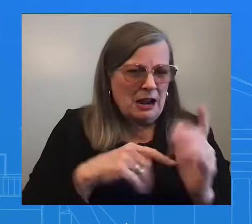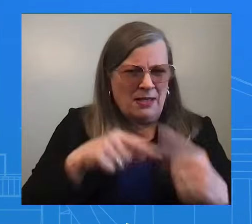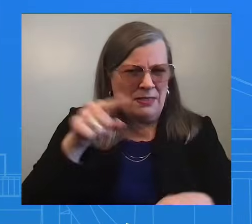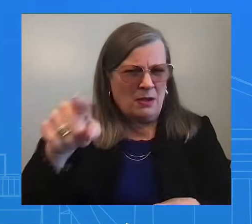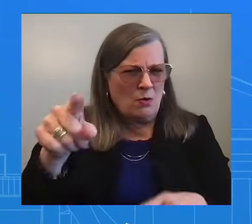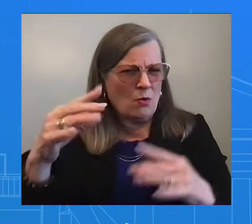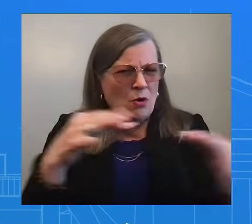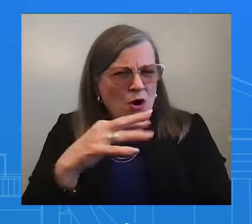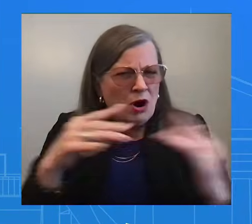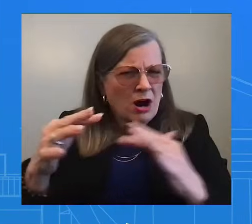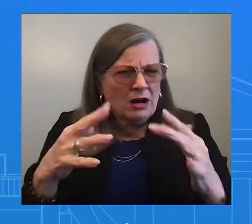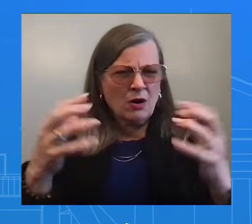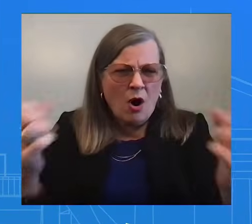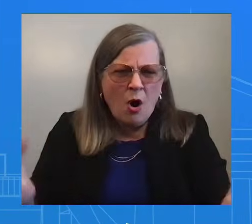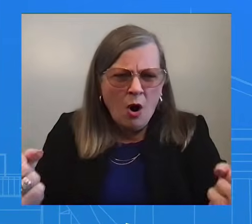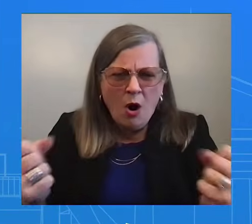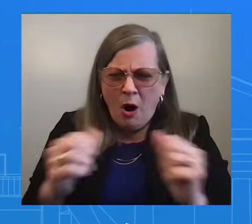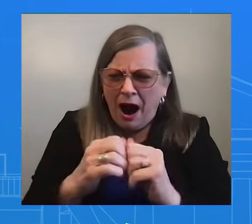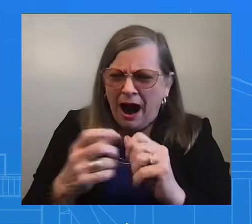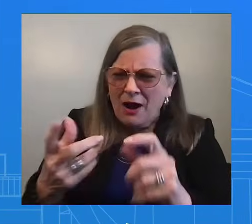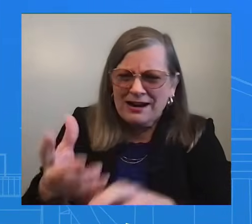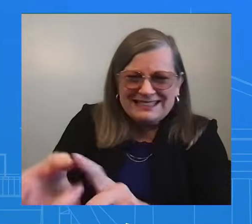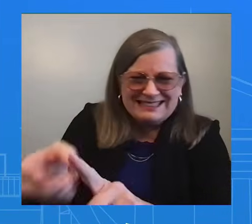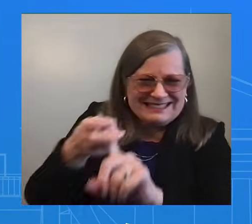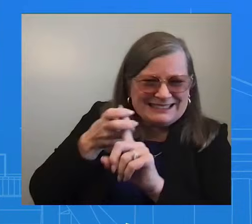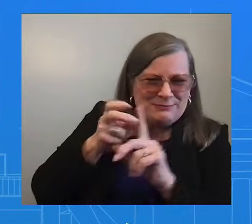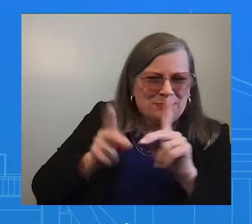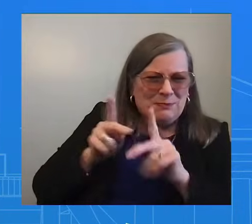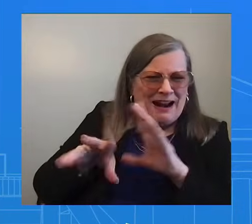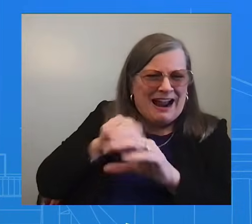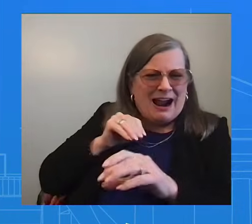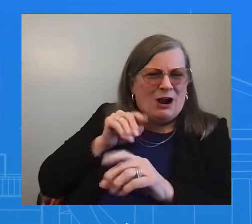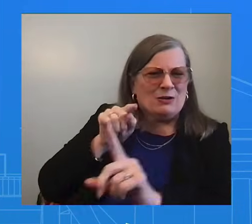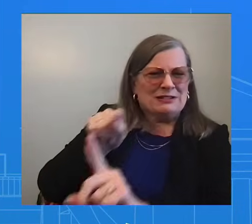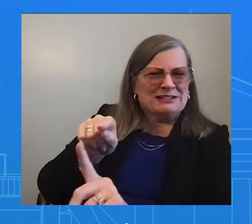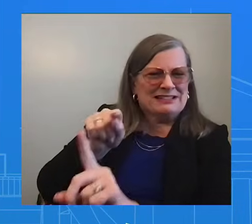but I can tell you that they are very serious and we are very serious about getting that back in place.